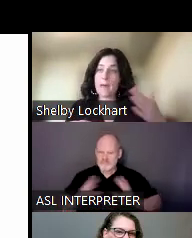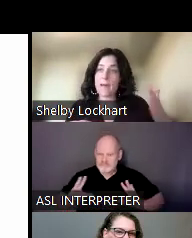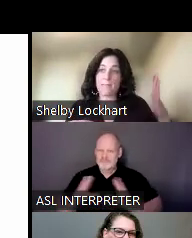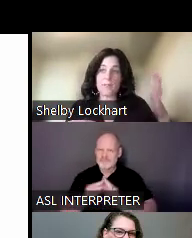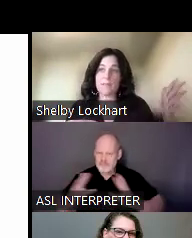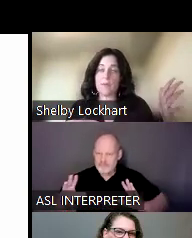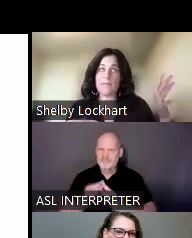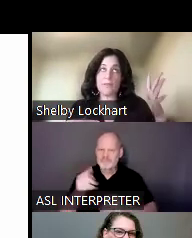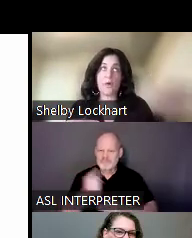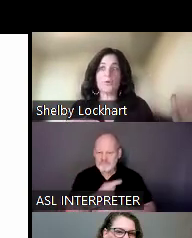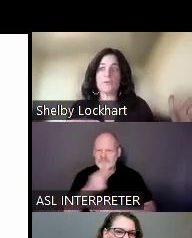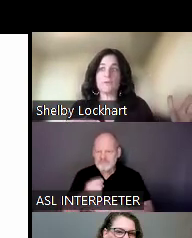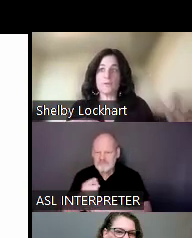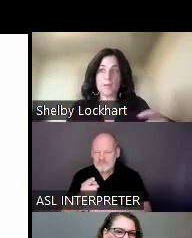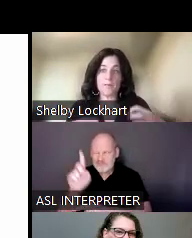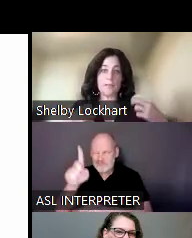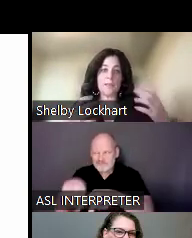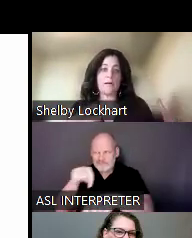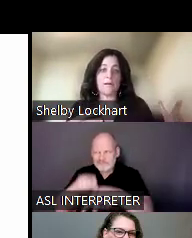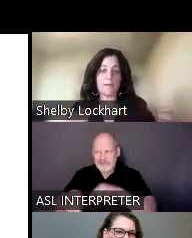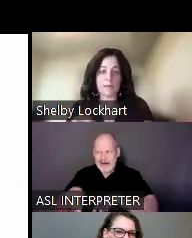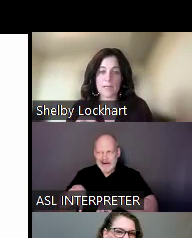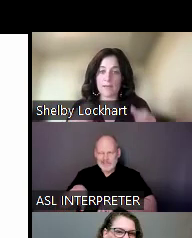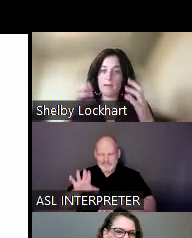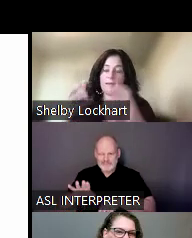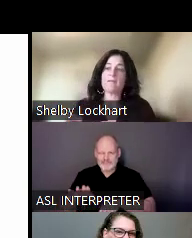back up just a minute. We have this culture of responsibility, all-hands-on-deck - the other